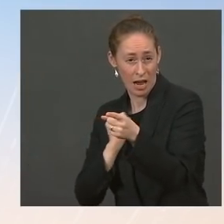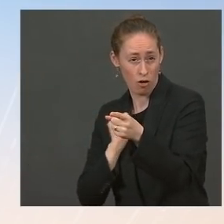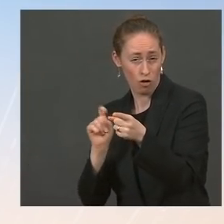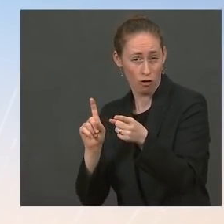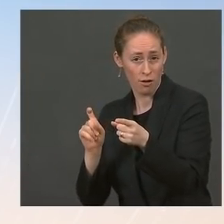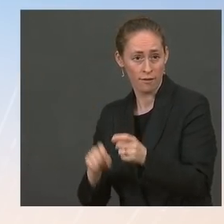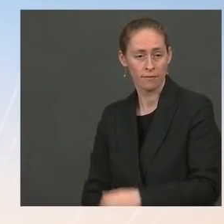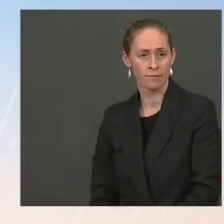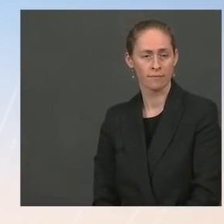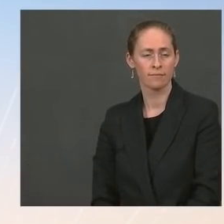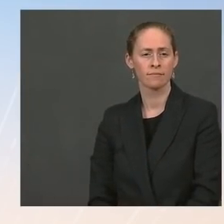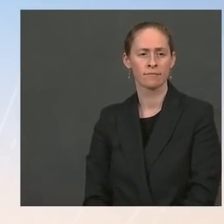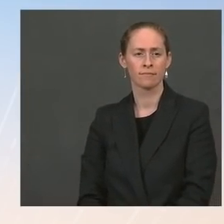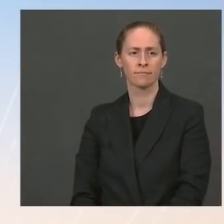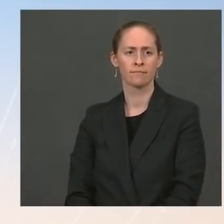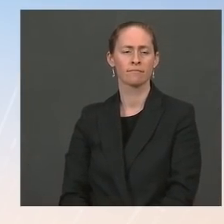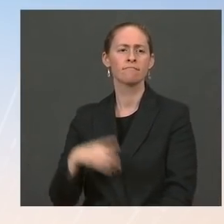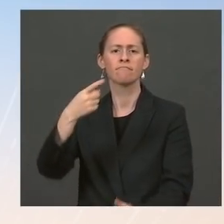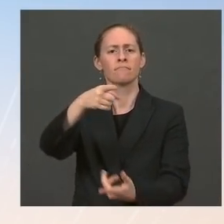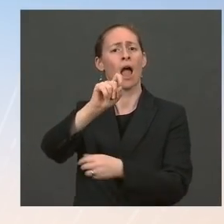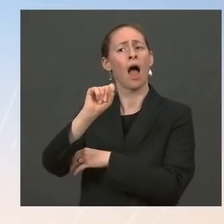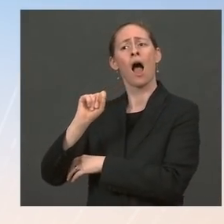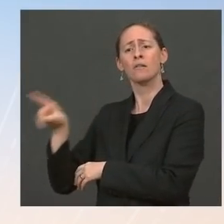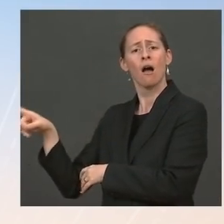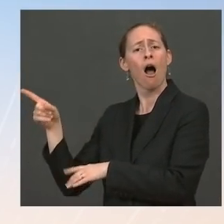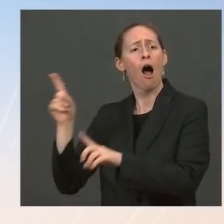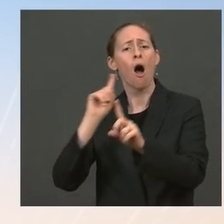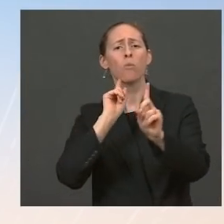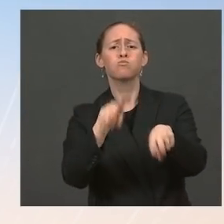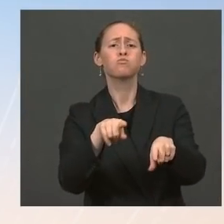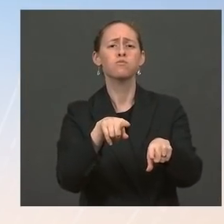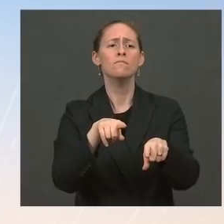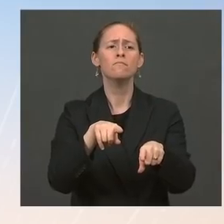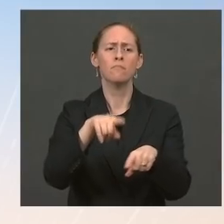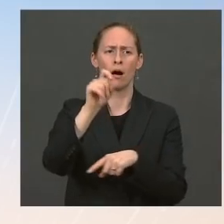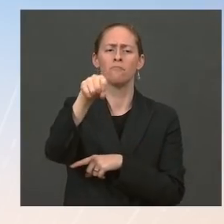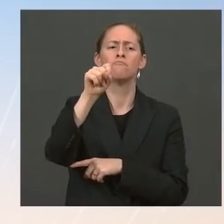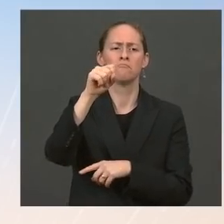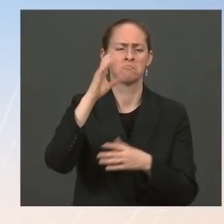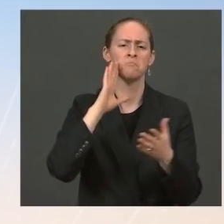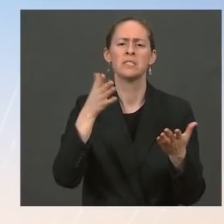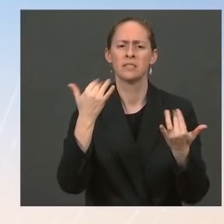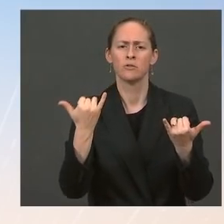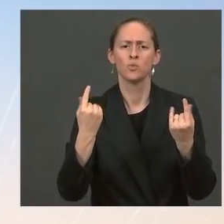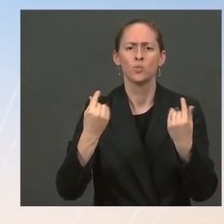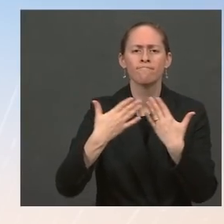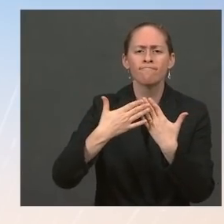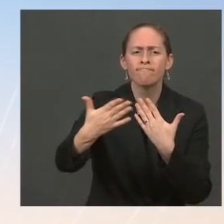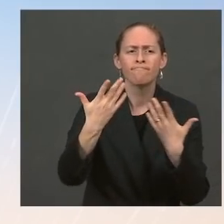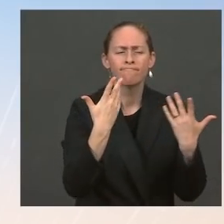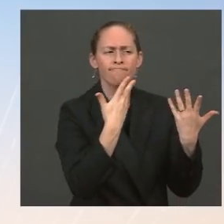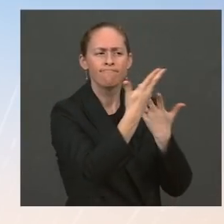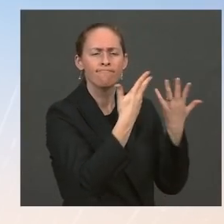Of course, we're in regular touch at a range of levels with members of Congress about a range of issues, including our relationship with China